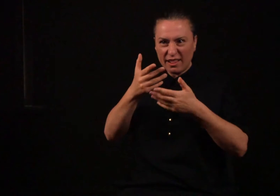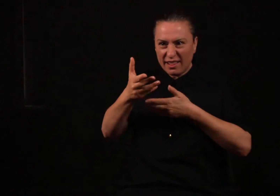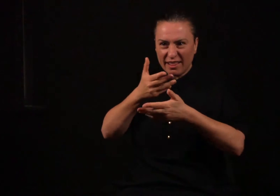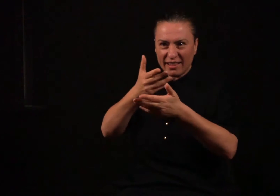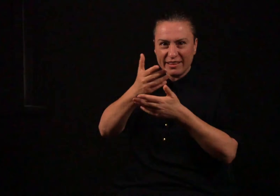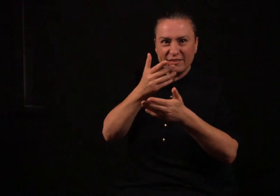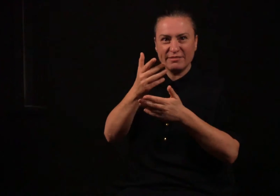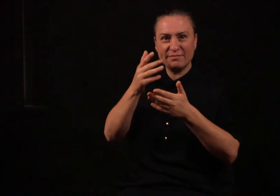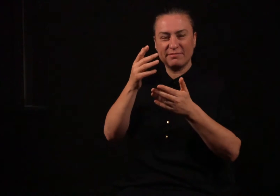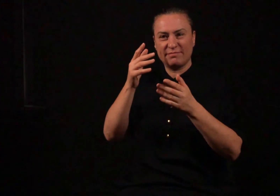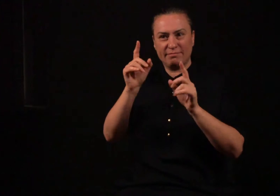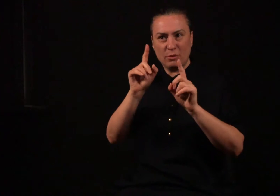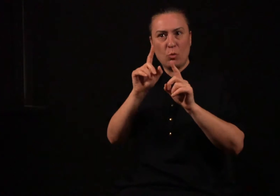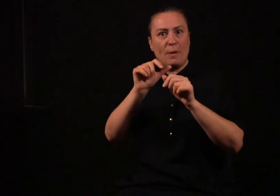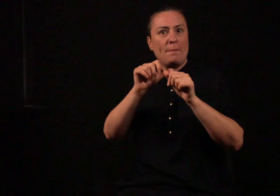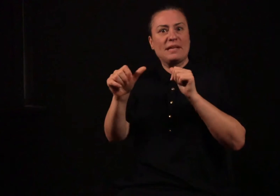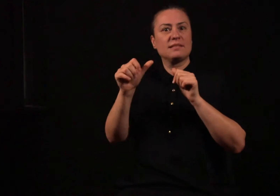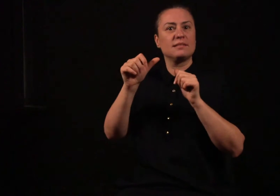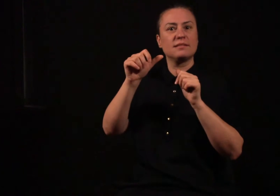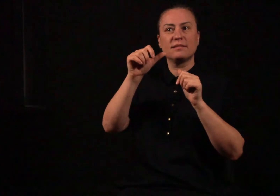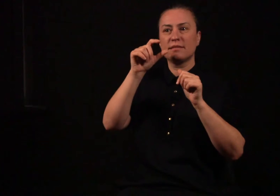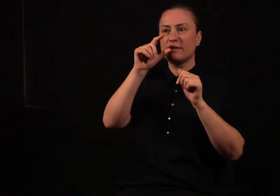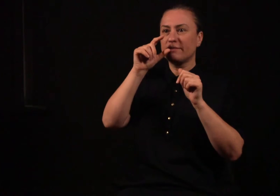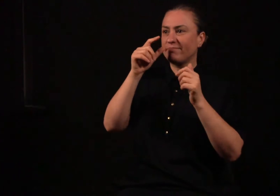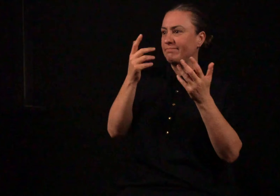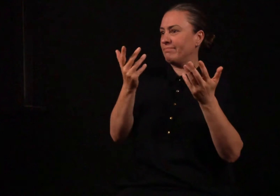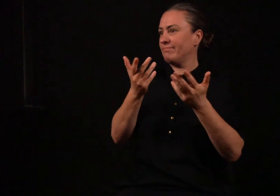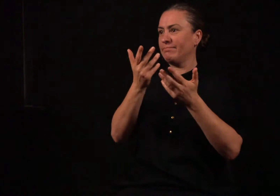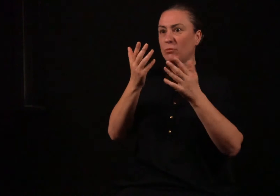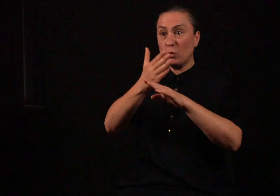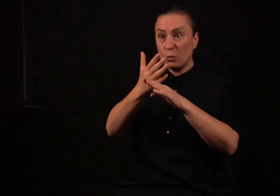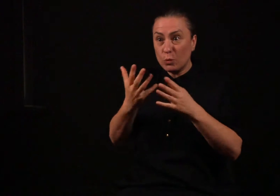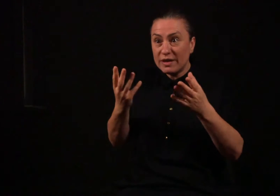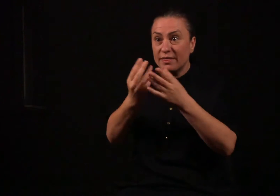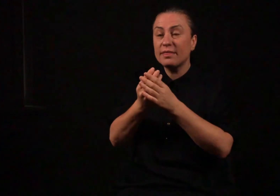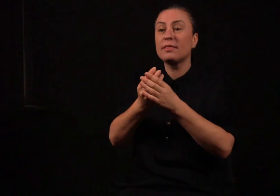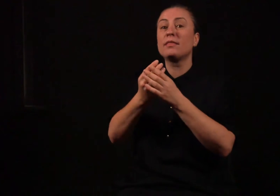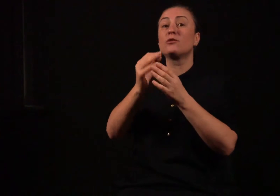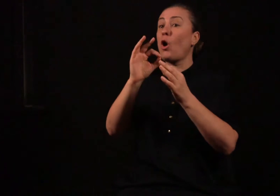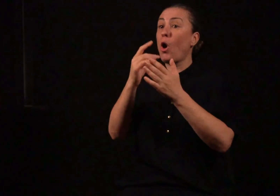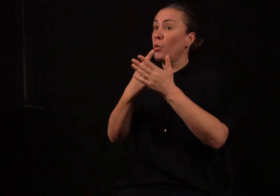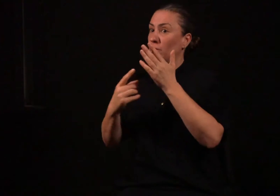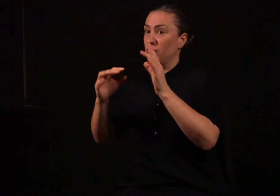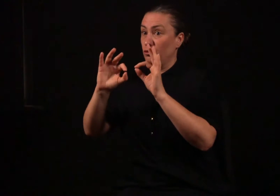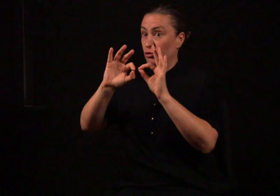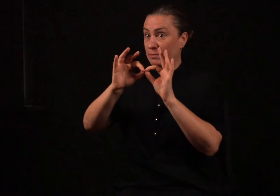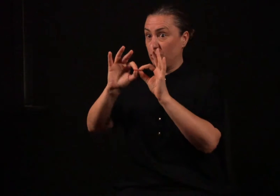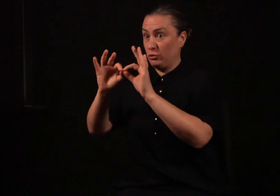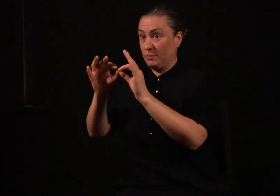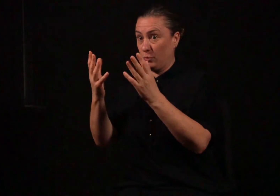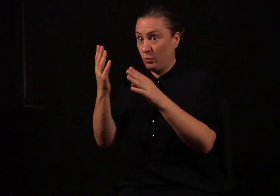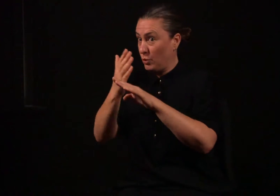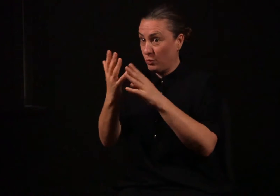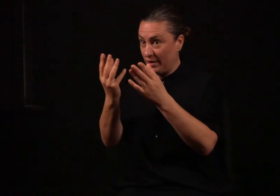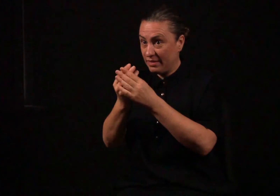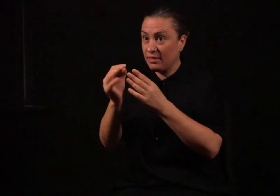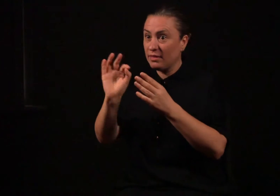I think it'll be really interesting to have this discussion to see what works well for interpreters working together,